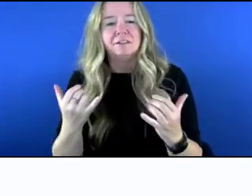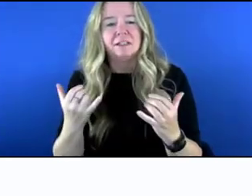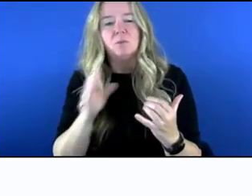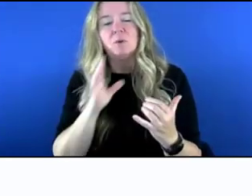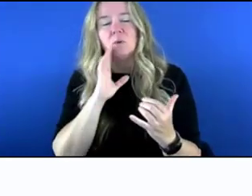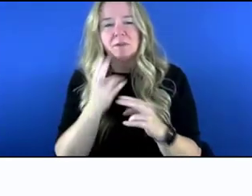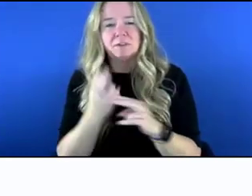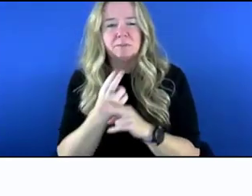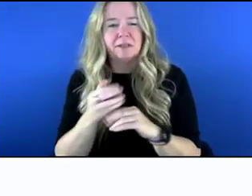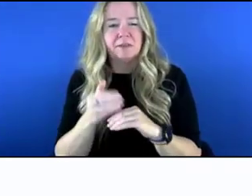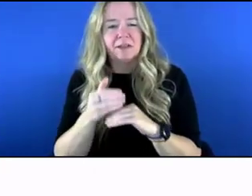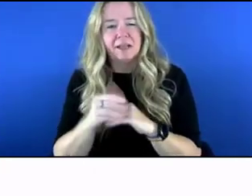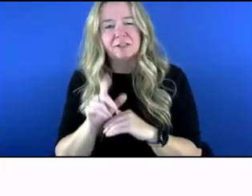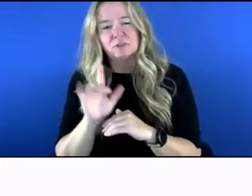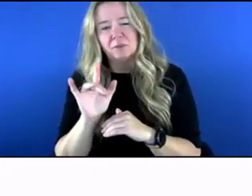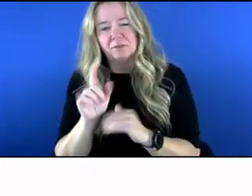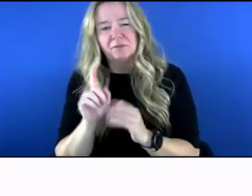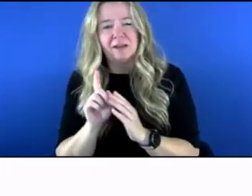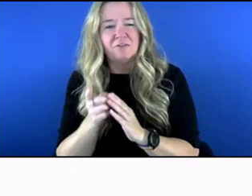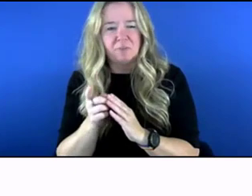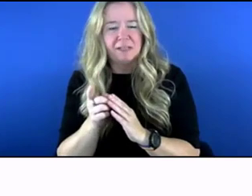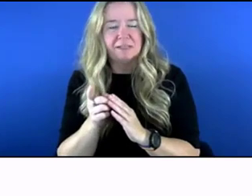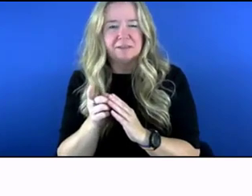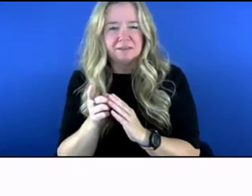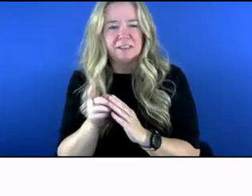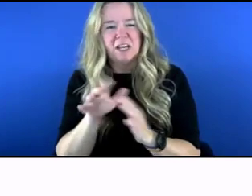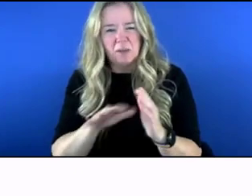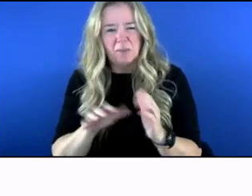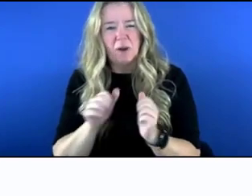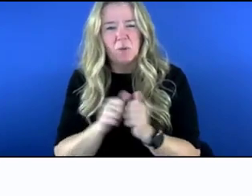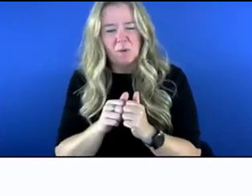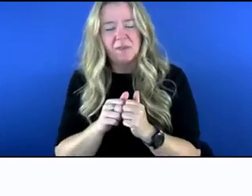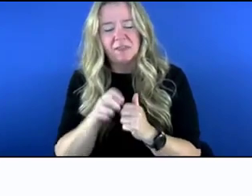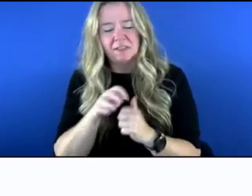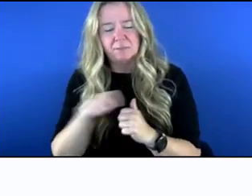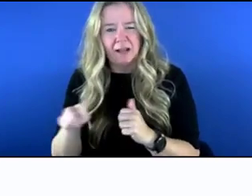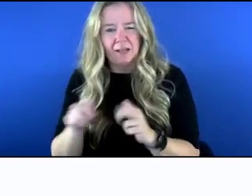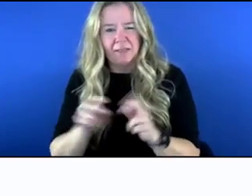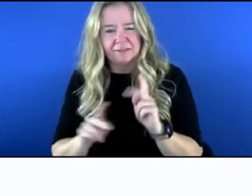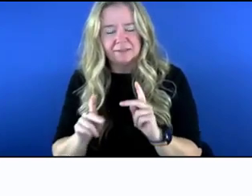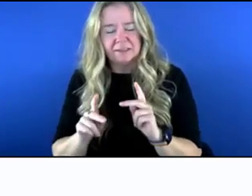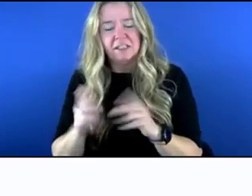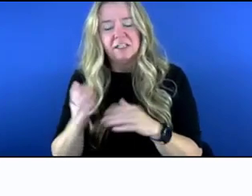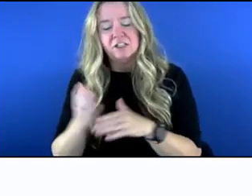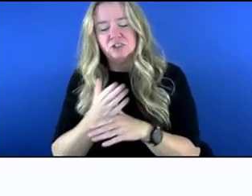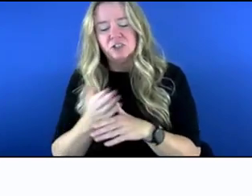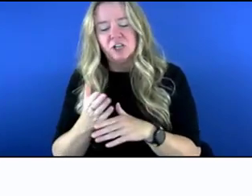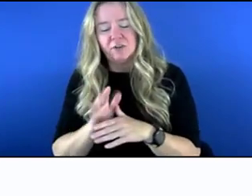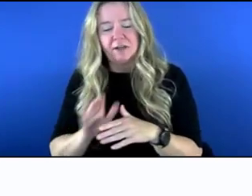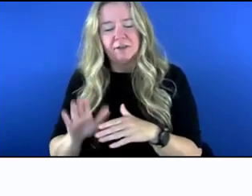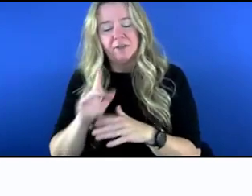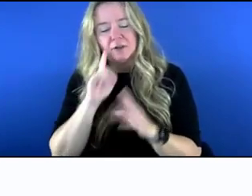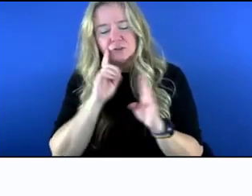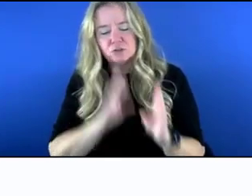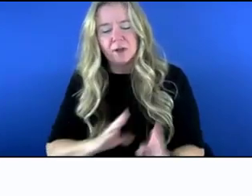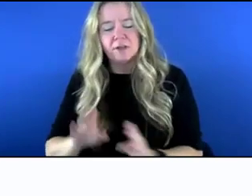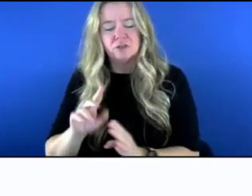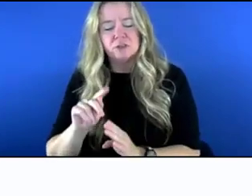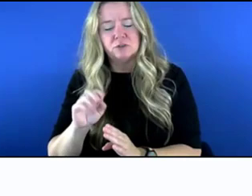about the next 25 minutes or so with these featured panelists, sharing some strategies, and tools, and resources that